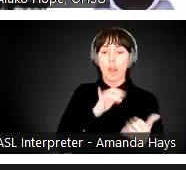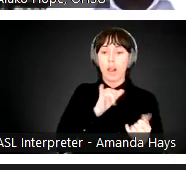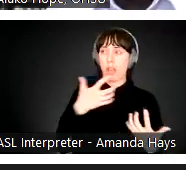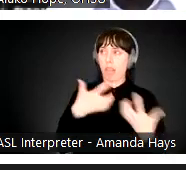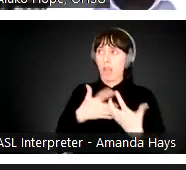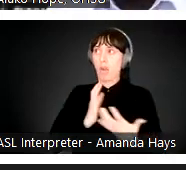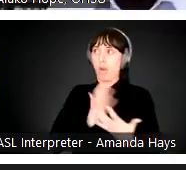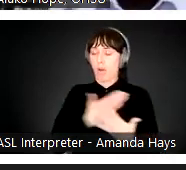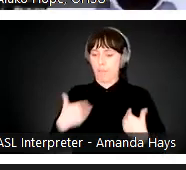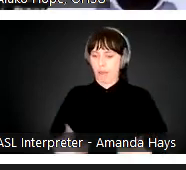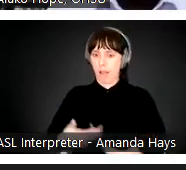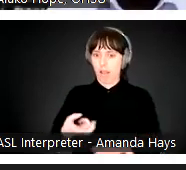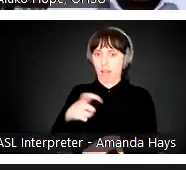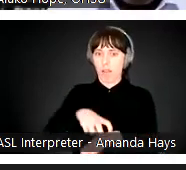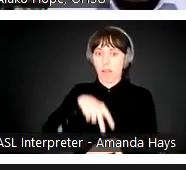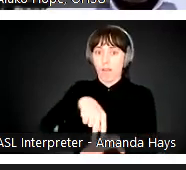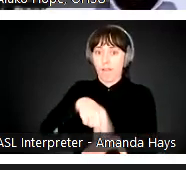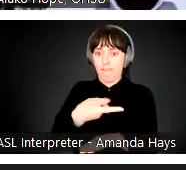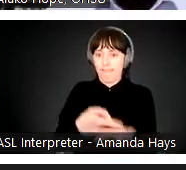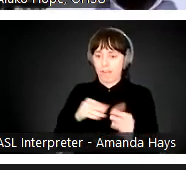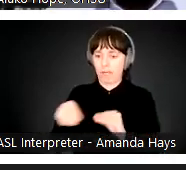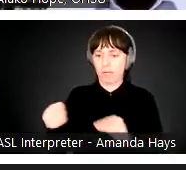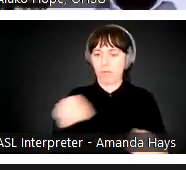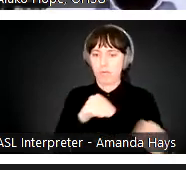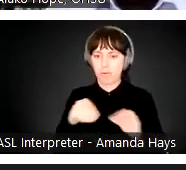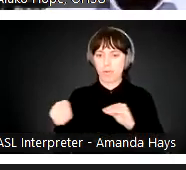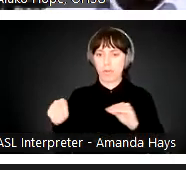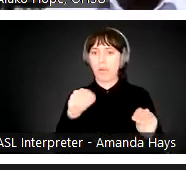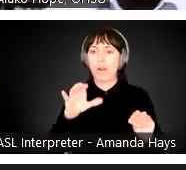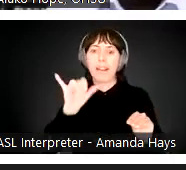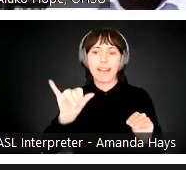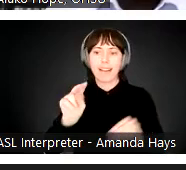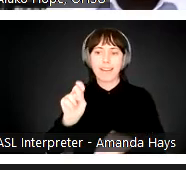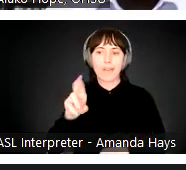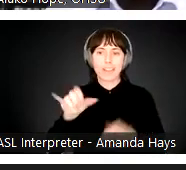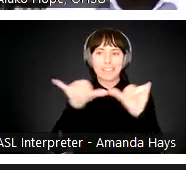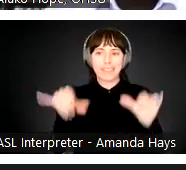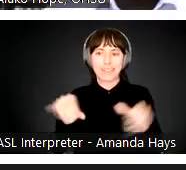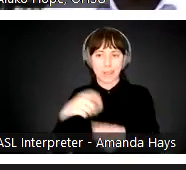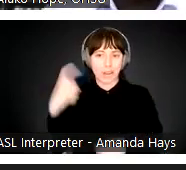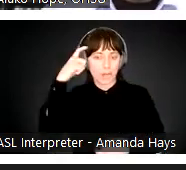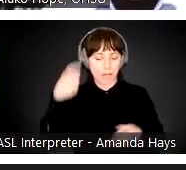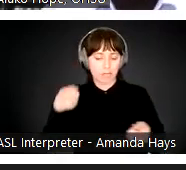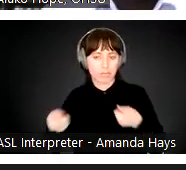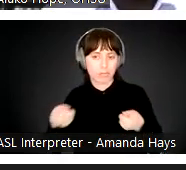very automatically at the lower part of our brain by the autonomic nervous system. And there's, and it's a very